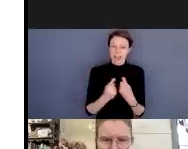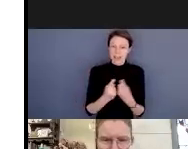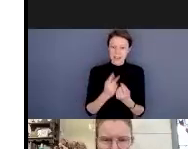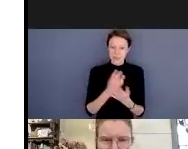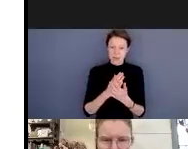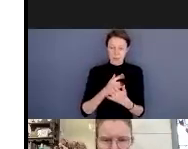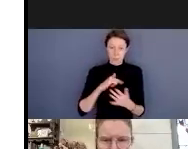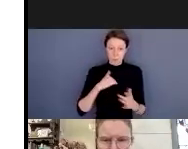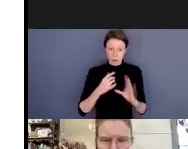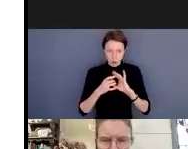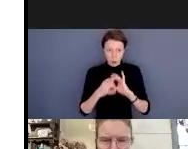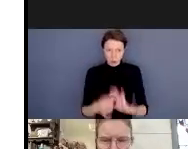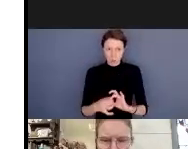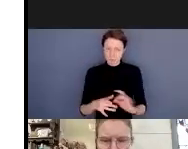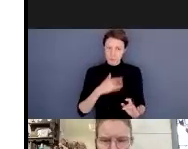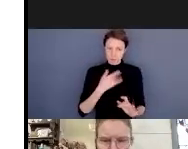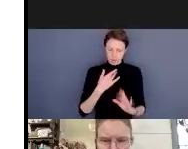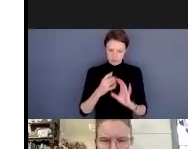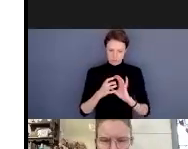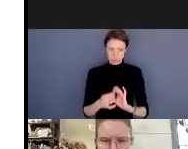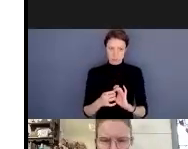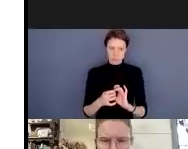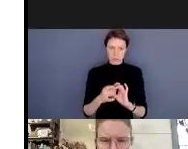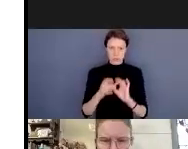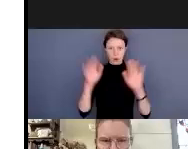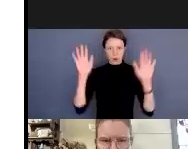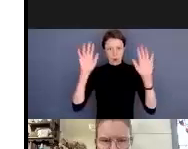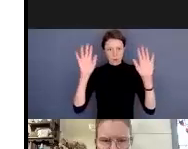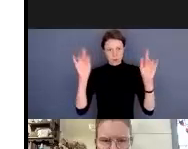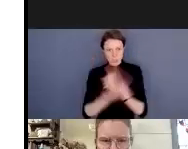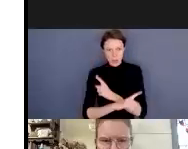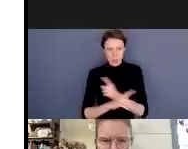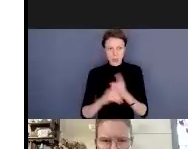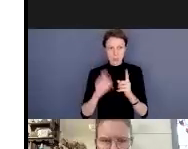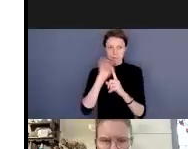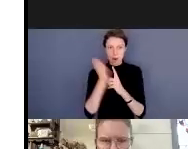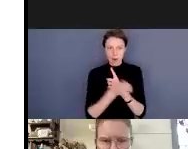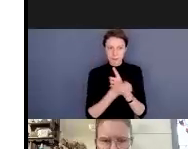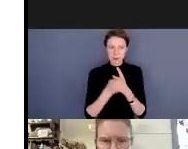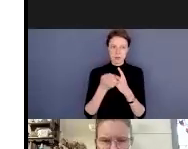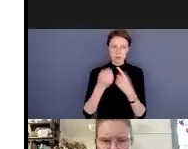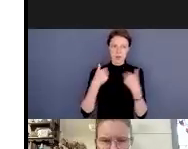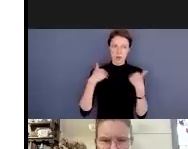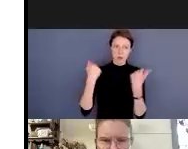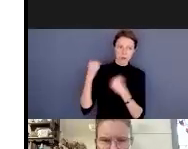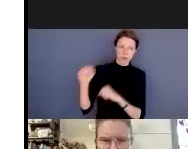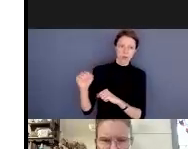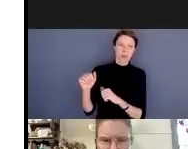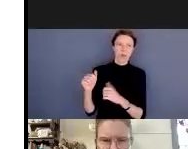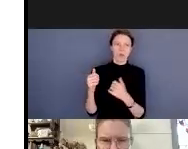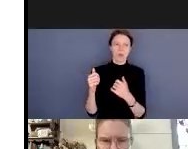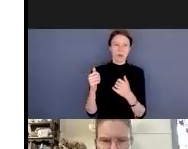the environment, health as a broad topic, politics, you know, you can go down the list, crime